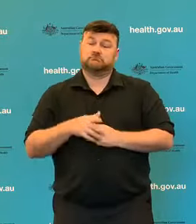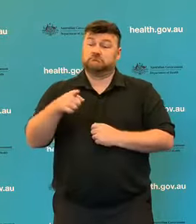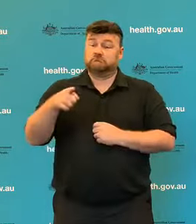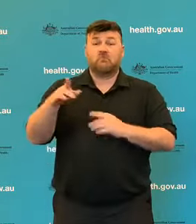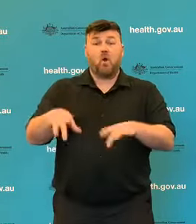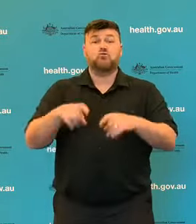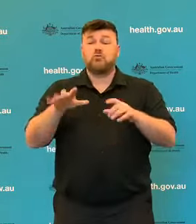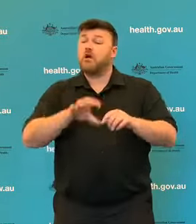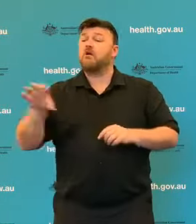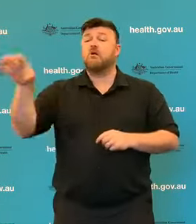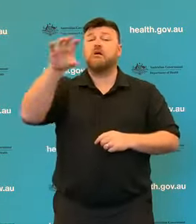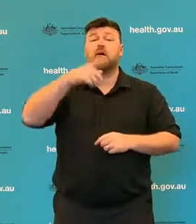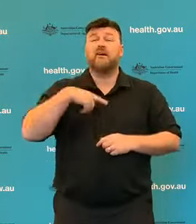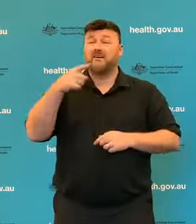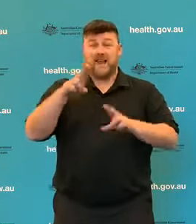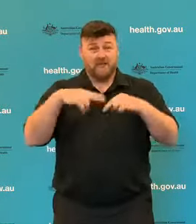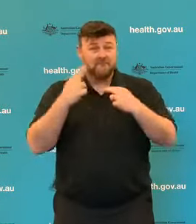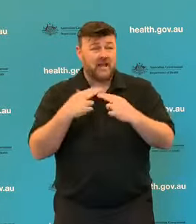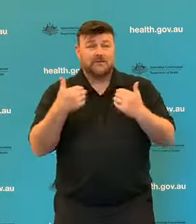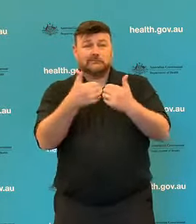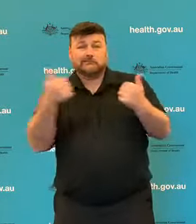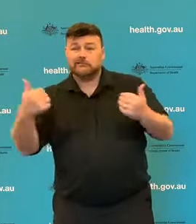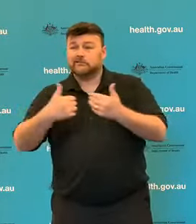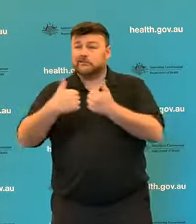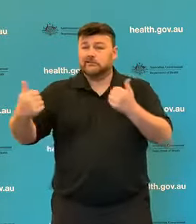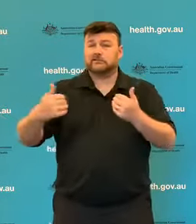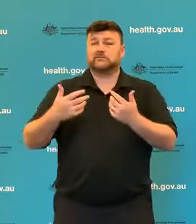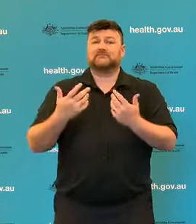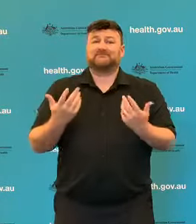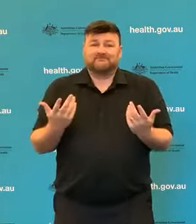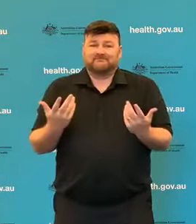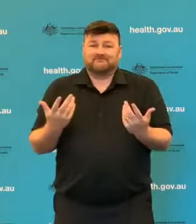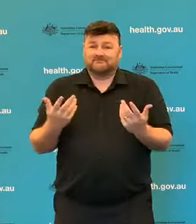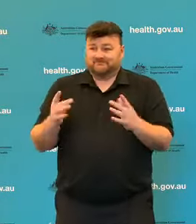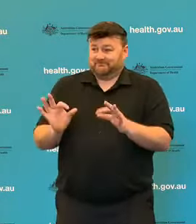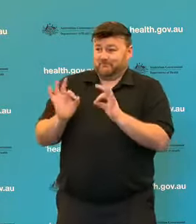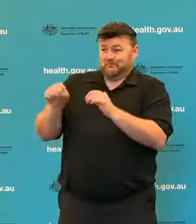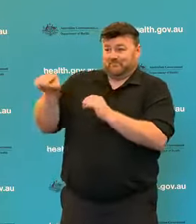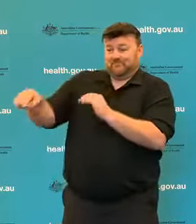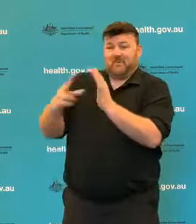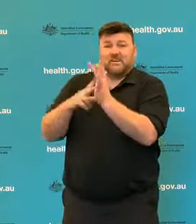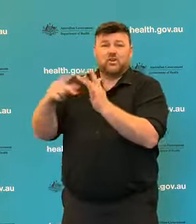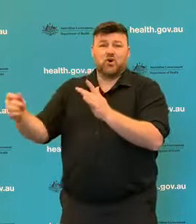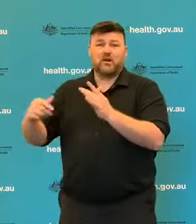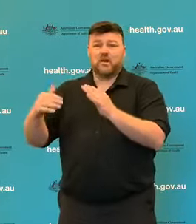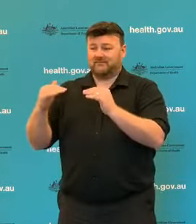4 restrictions in Melbourne and the stage 3 restrictions across Victoria. Many families are separated by the